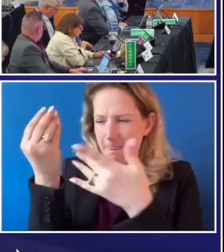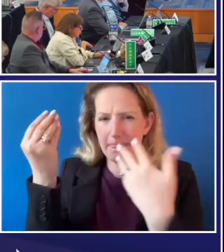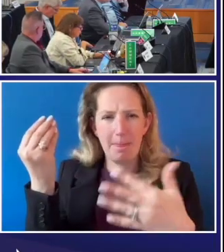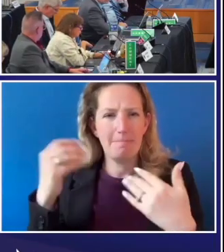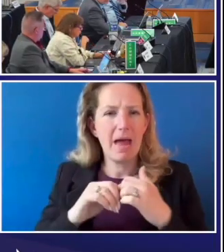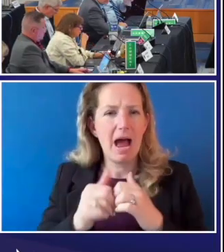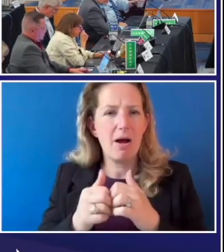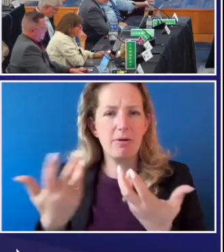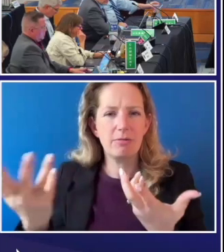Sorry.